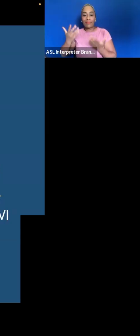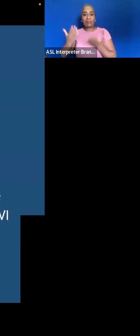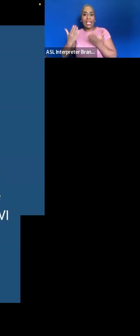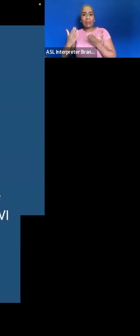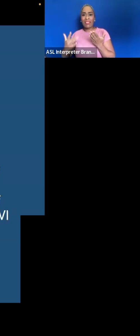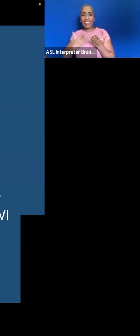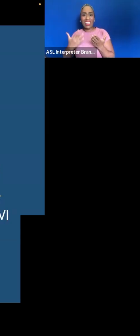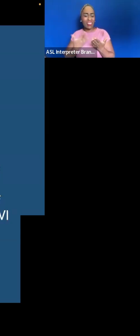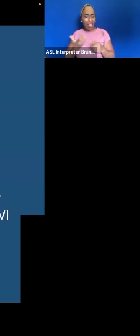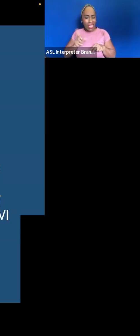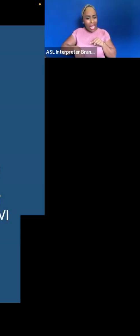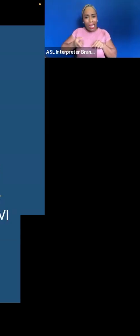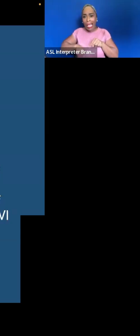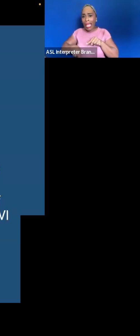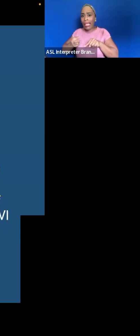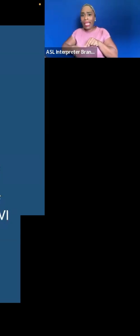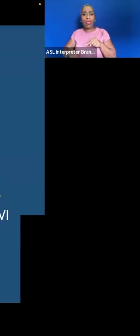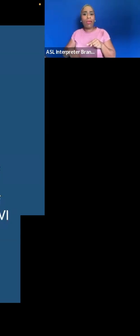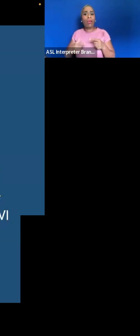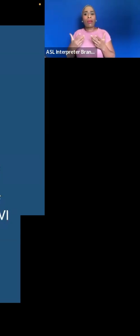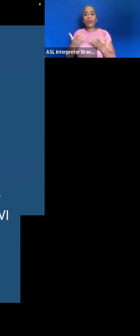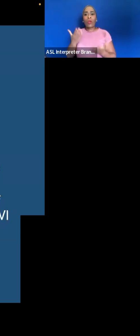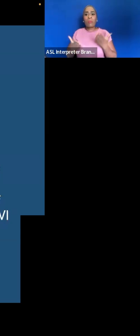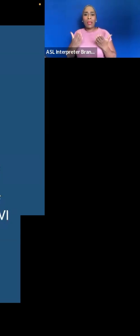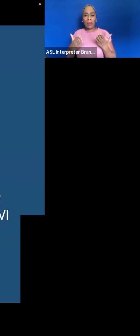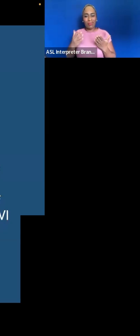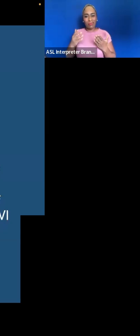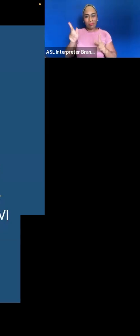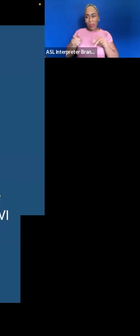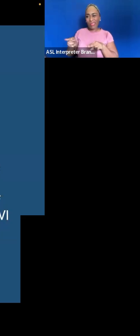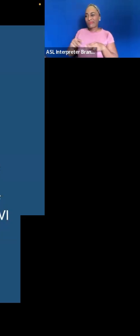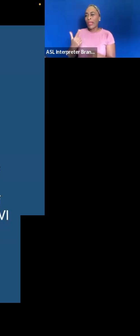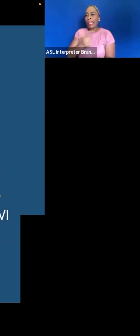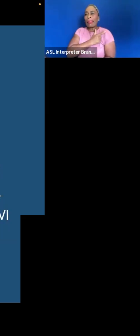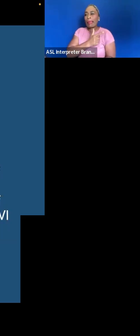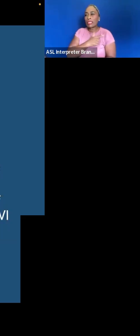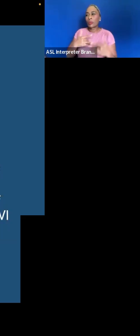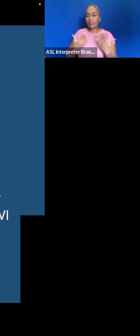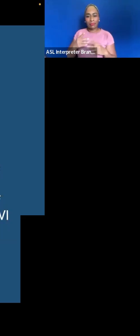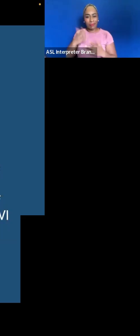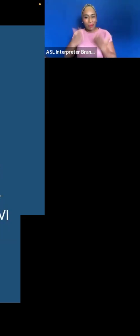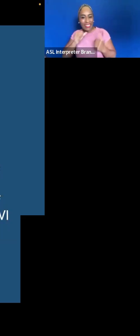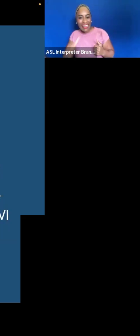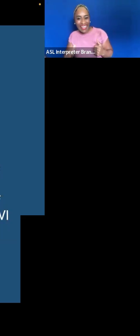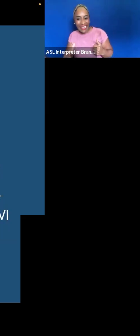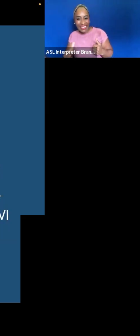They might be perceived as lazy if they're not, you know, if they're not formally identified as SLD.